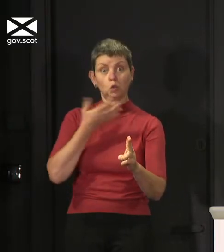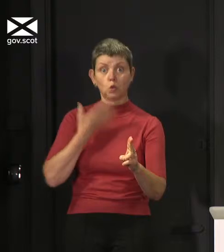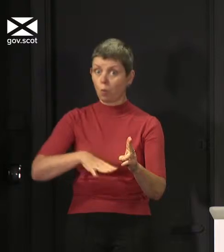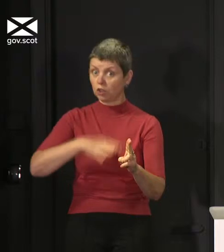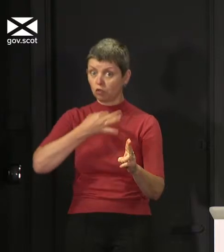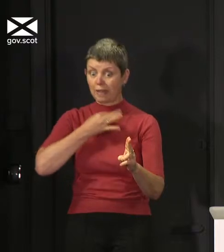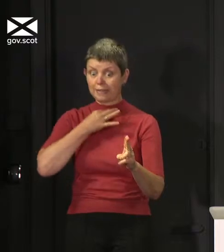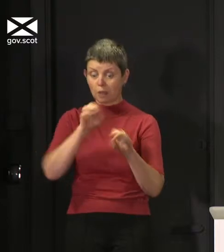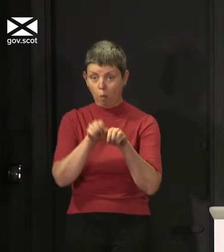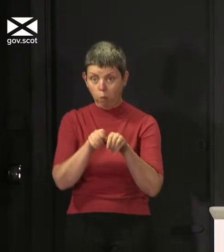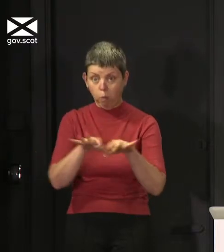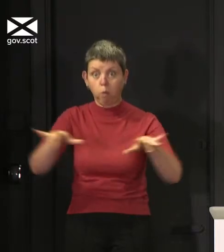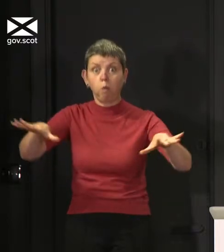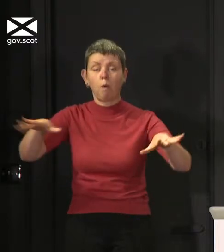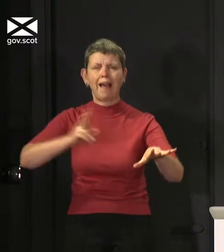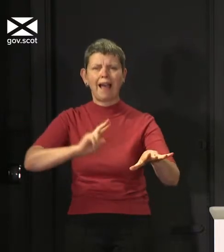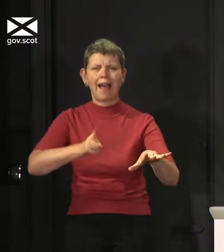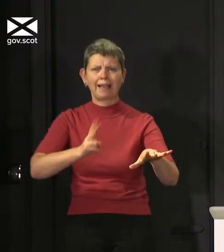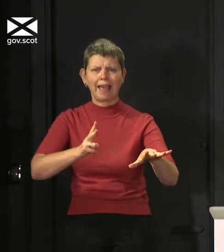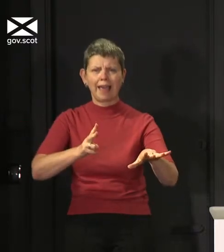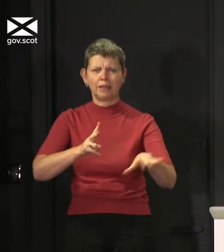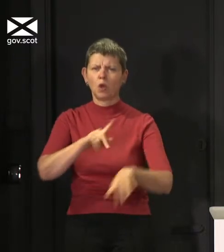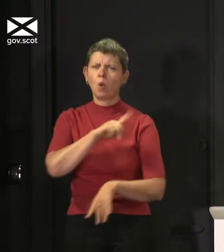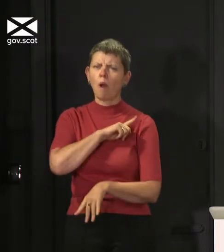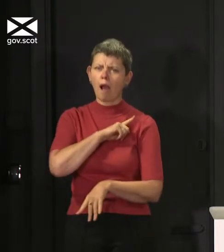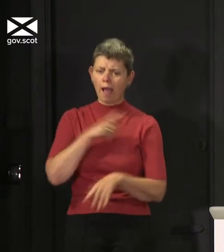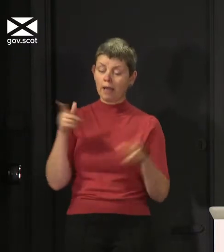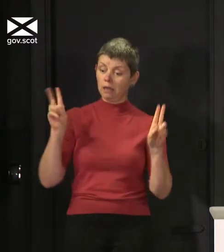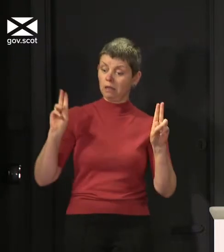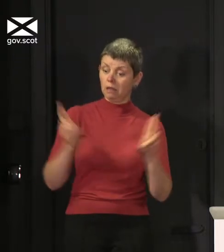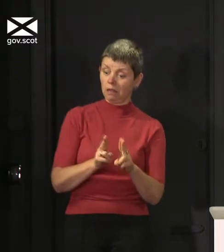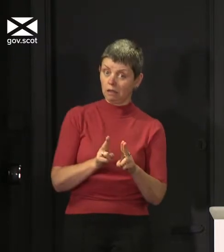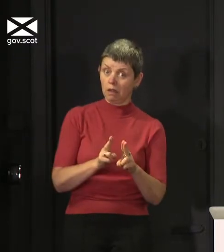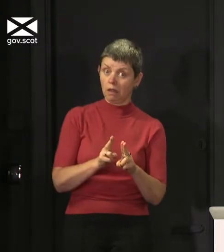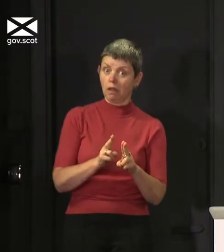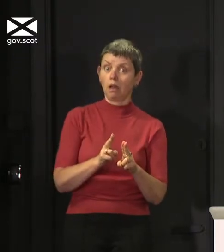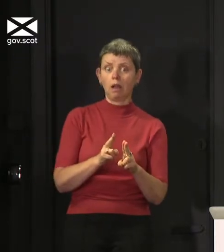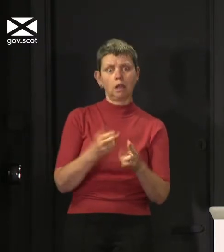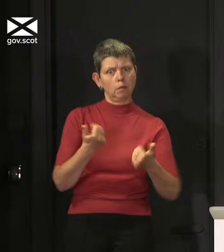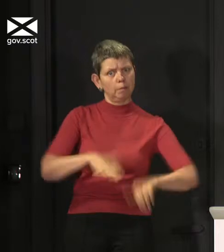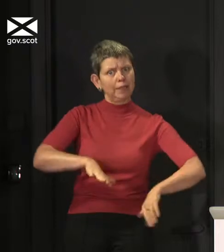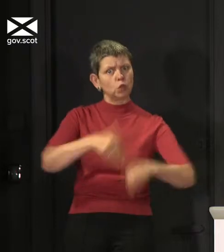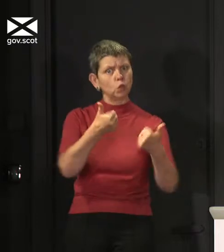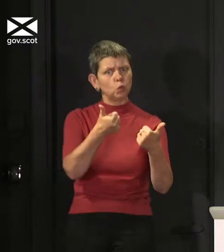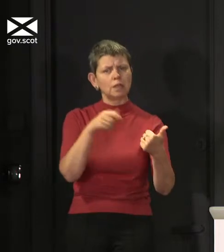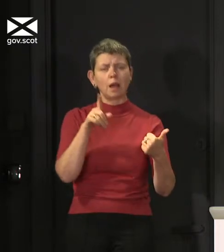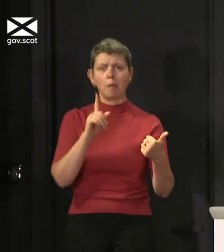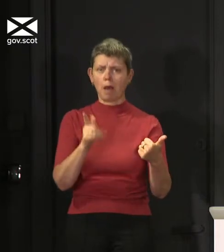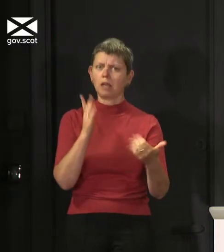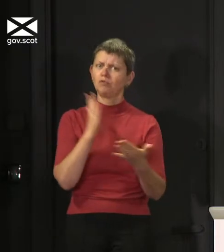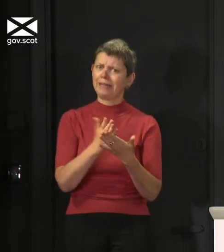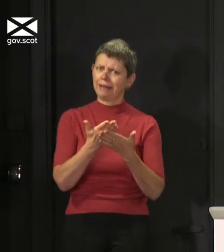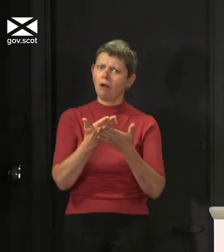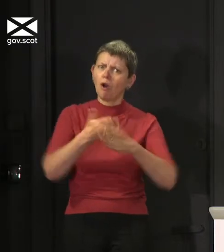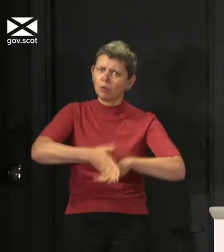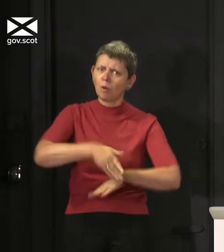know, but it has also been very, very hard earned and it's important that we protect it in the weeks ahead.